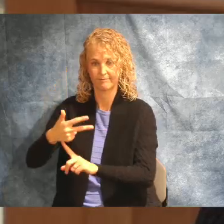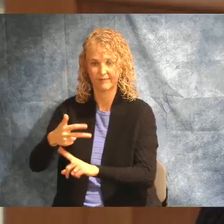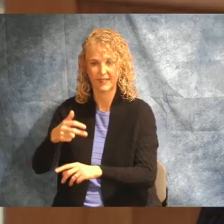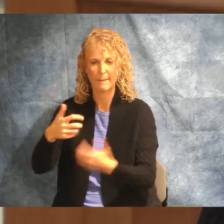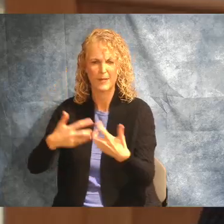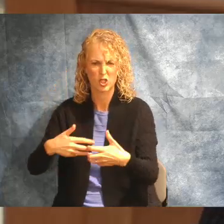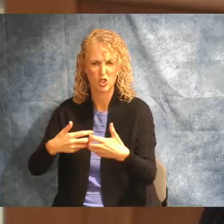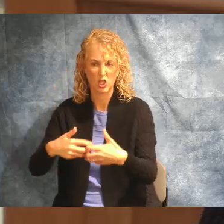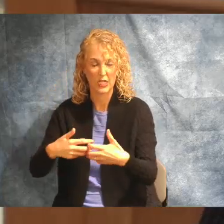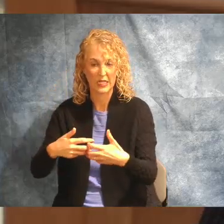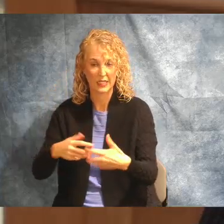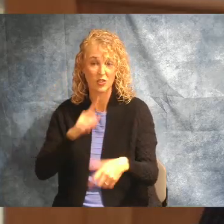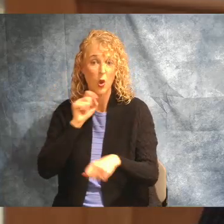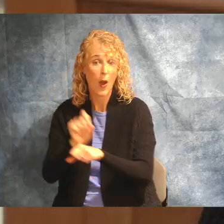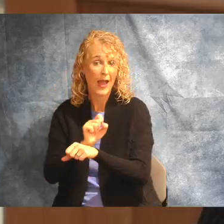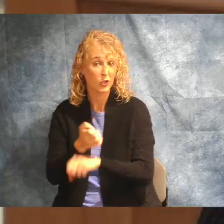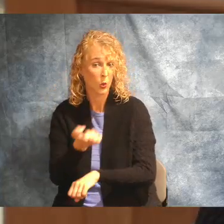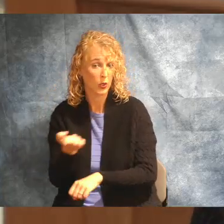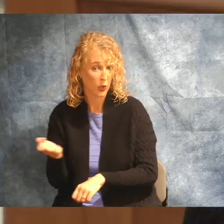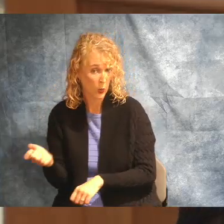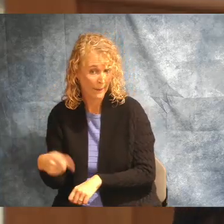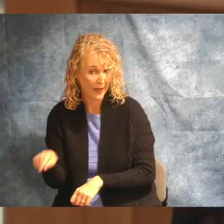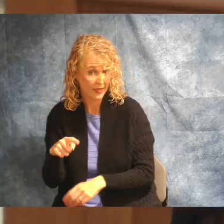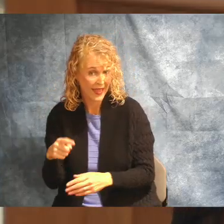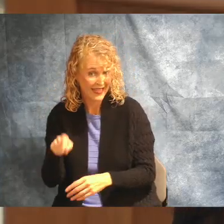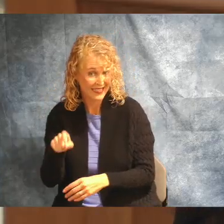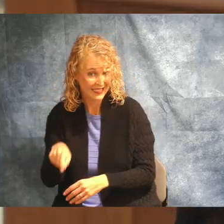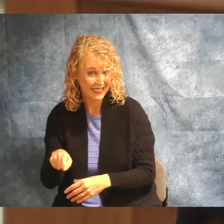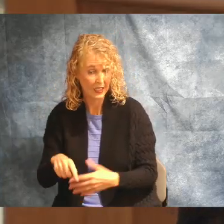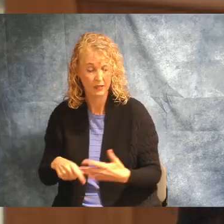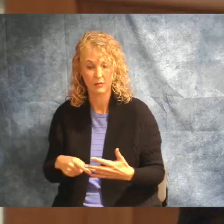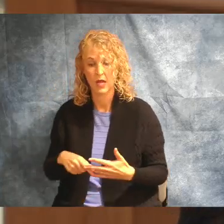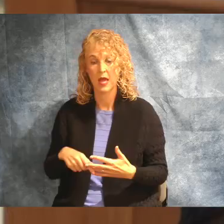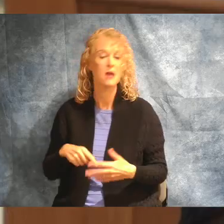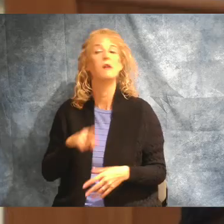actual equipment that we're purchasing. And then some of the hardest to get money, which